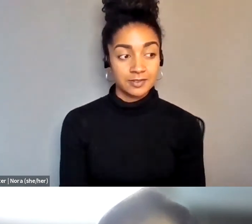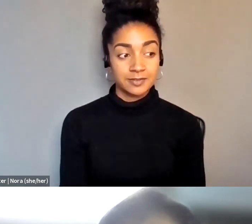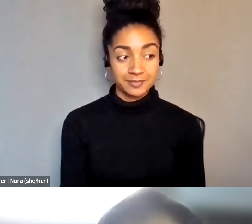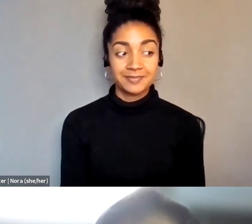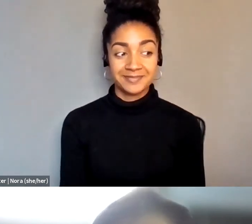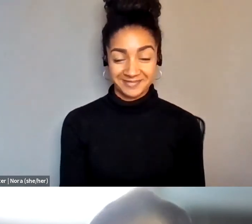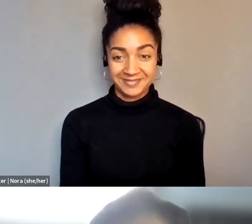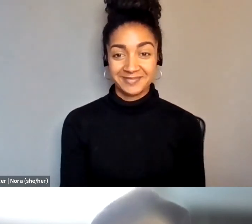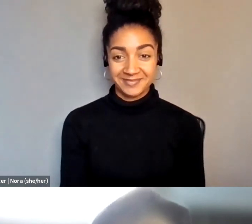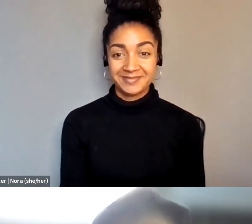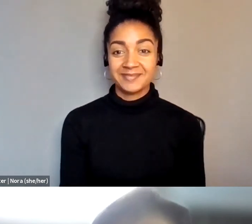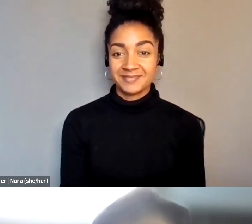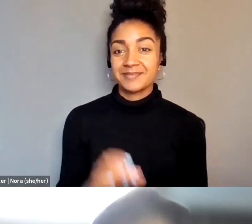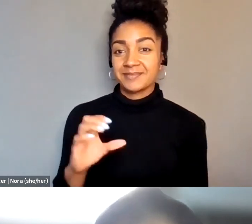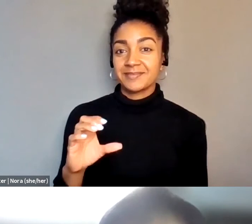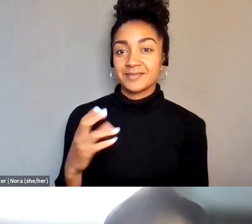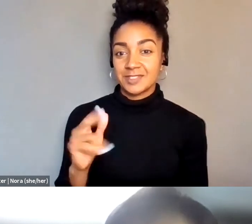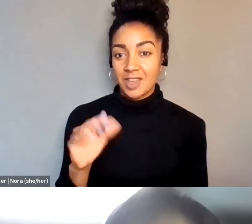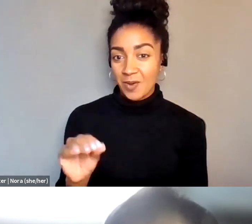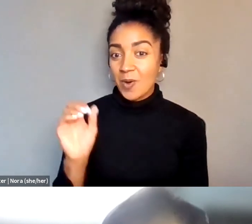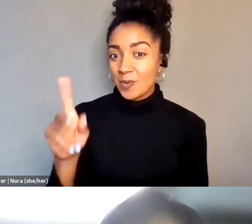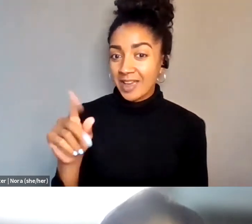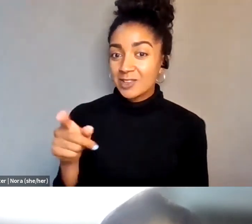Okay, so Duy you may say hi with everyone